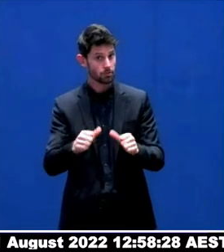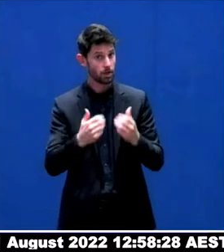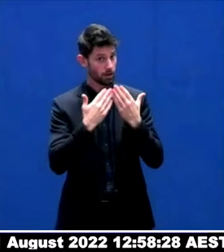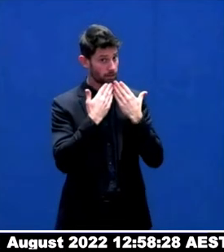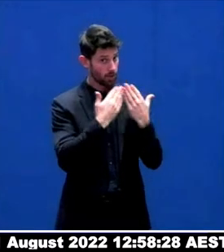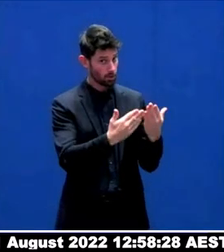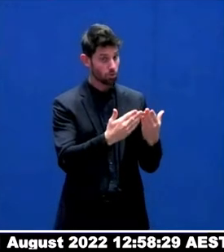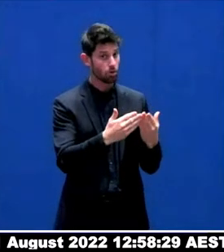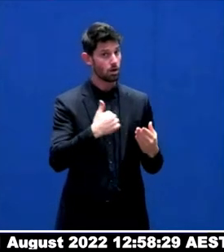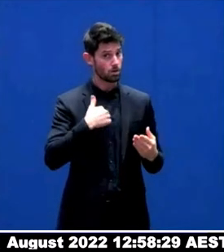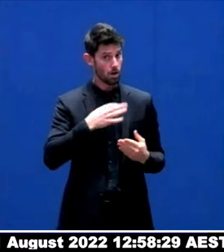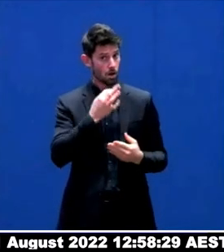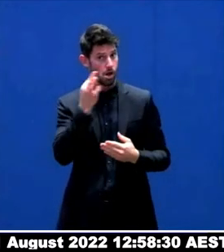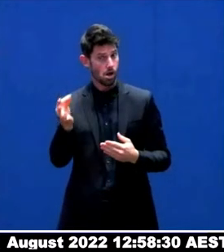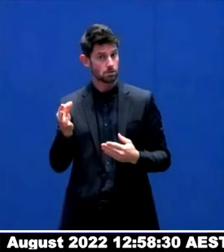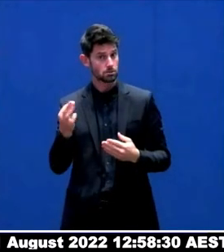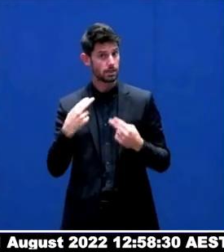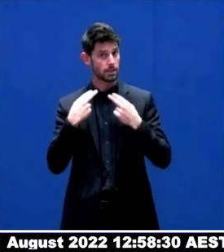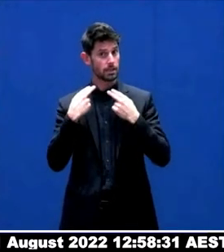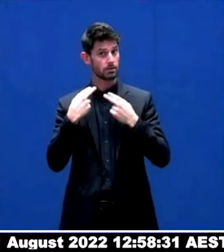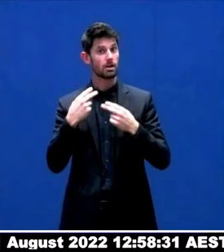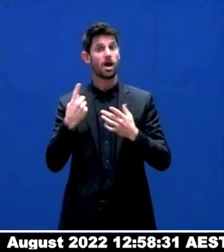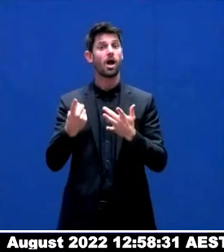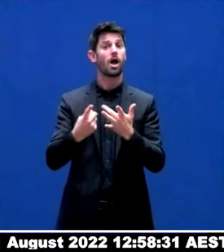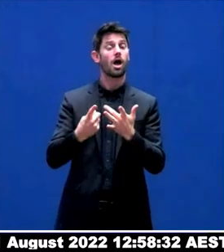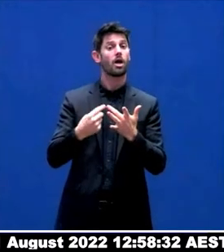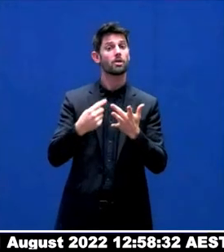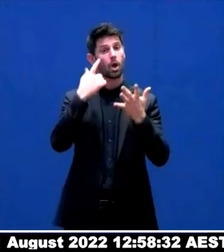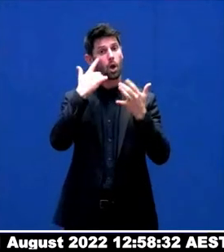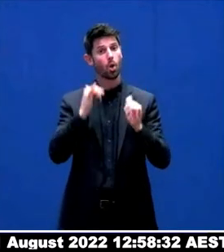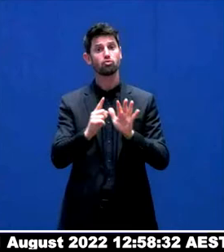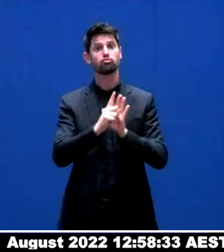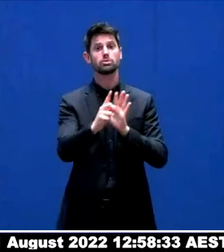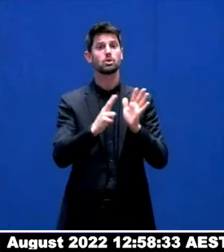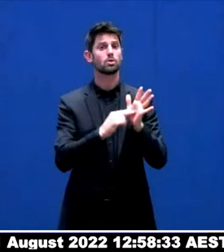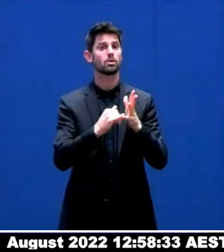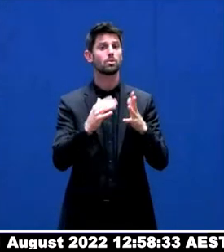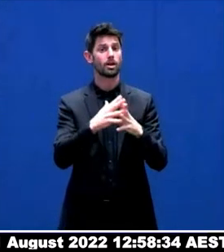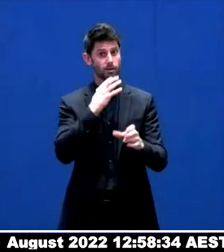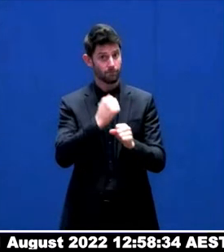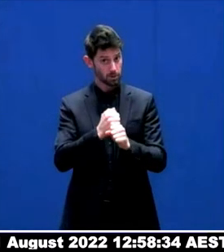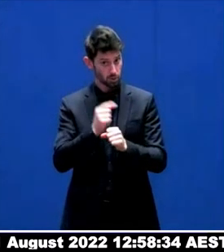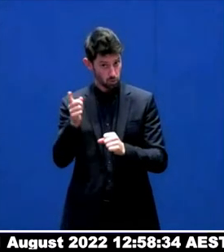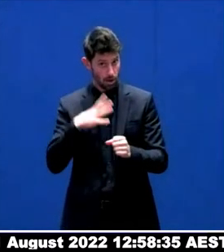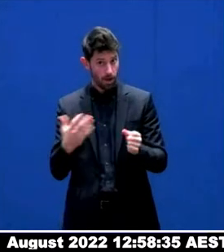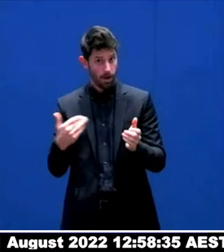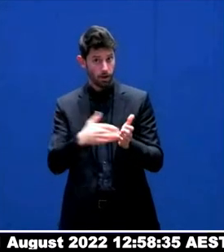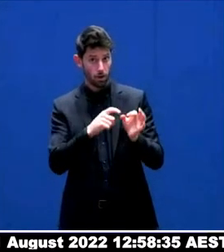Is there anything that any Counsel wishes to raise with Ms Dendle? No? MS EASTMAN: No.